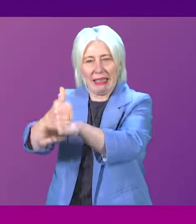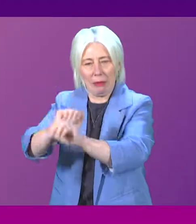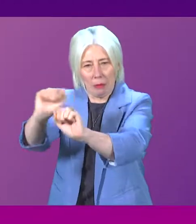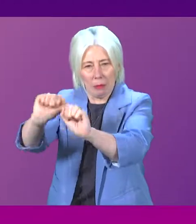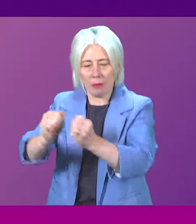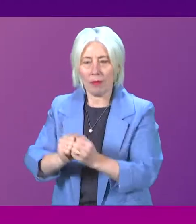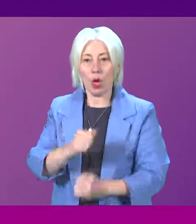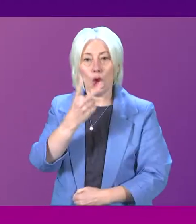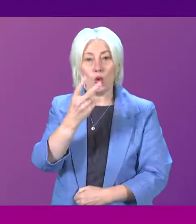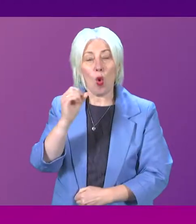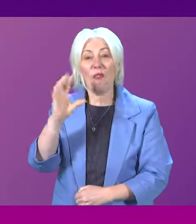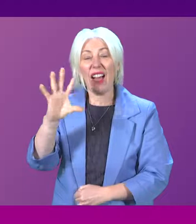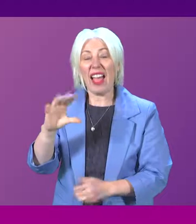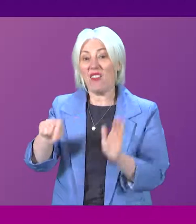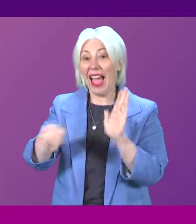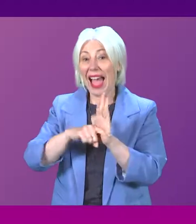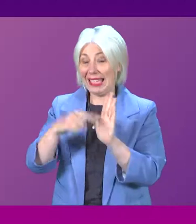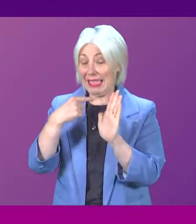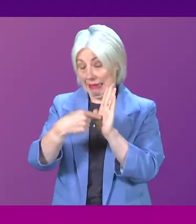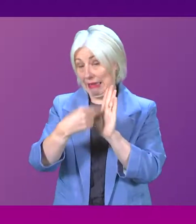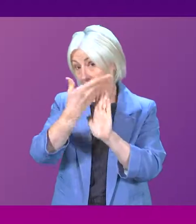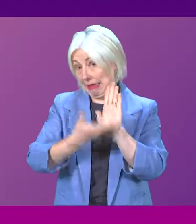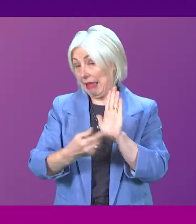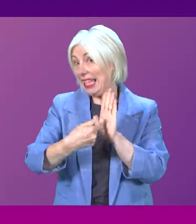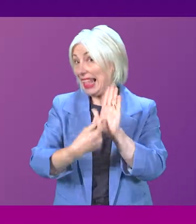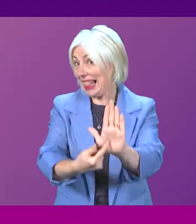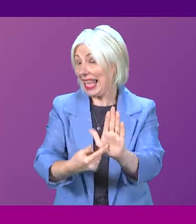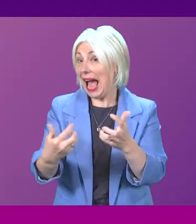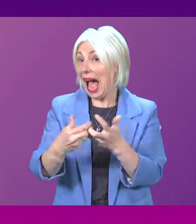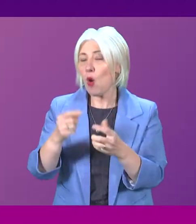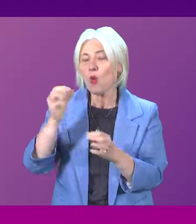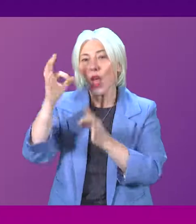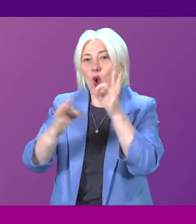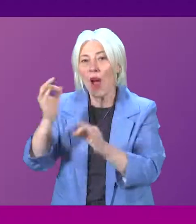The Inquiries Act 2005 sets out a clear framework for the independent functioning of the inquiry.